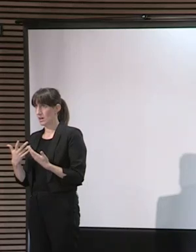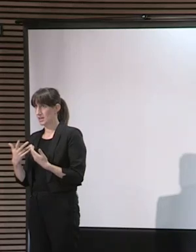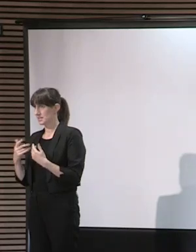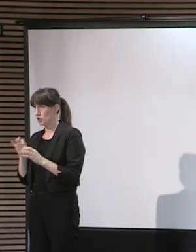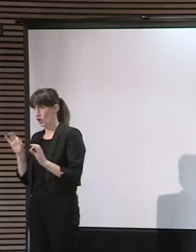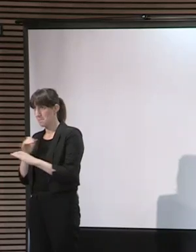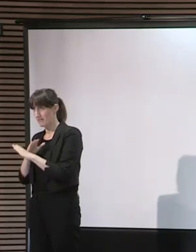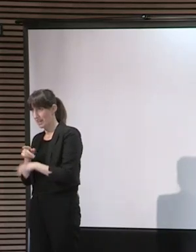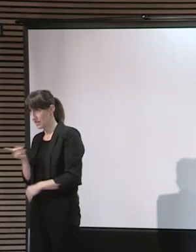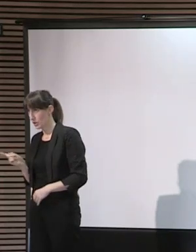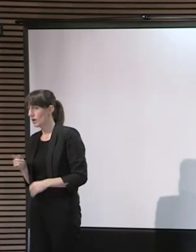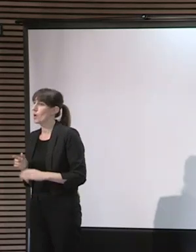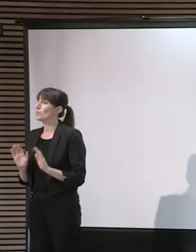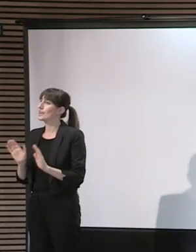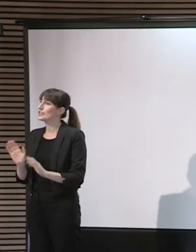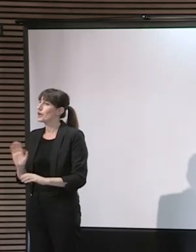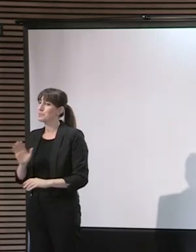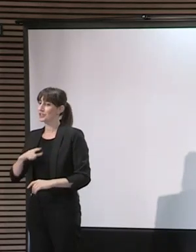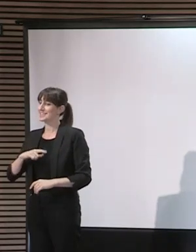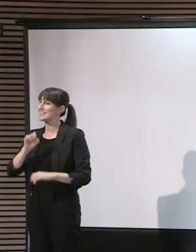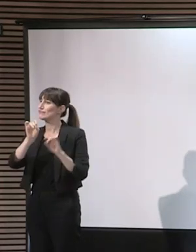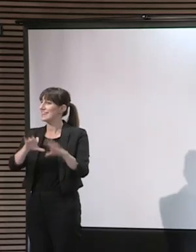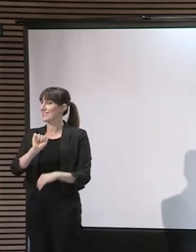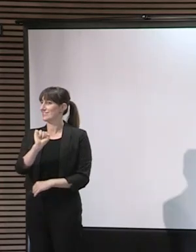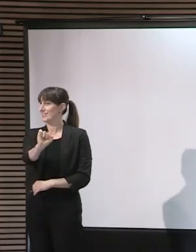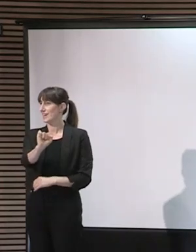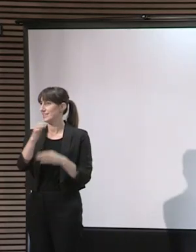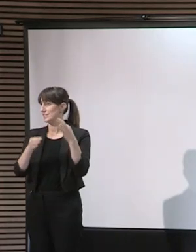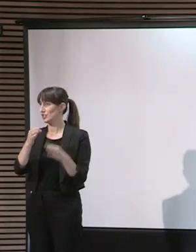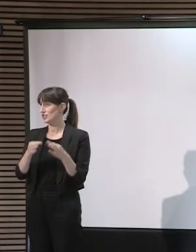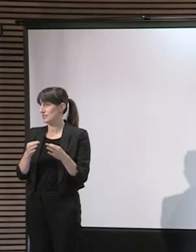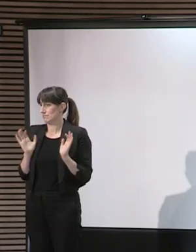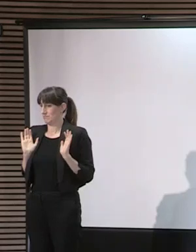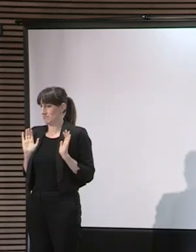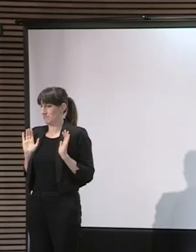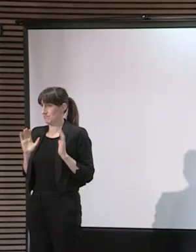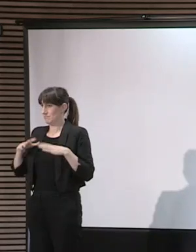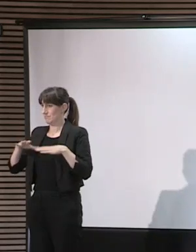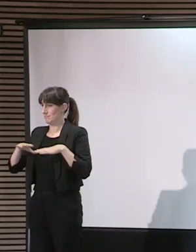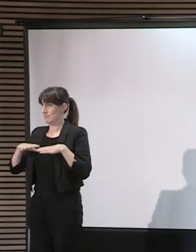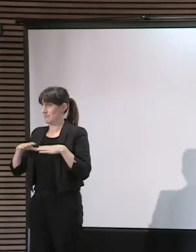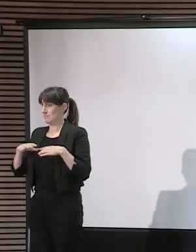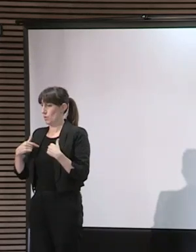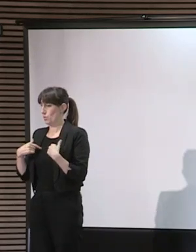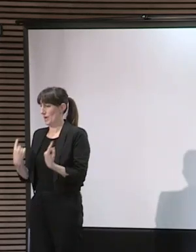To be really clear - it has got nothing - it's not a barrier for us. It's got nothing to do